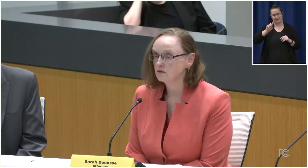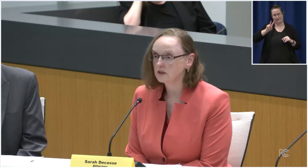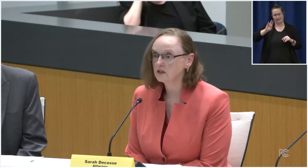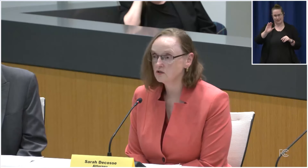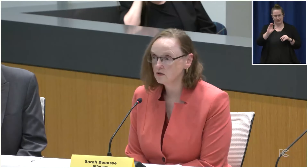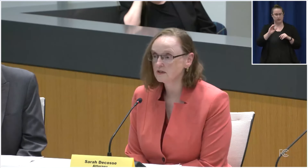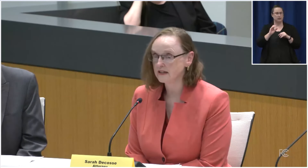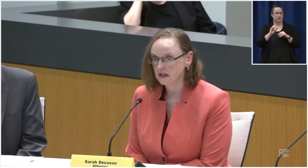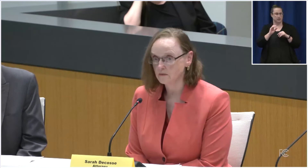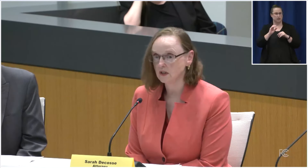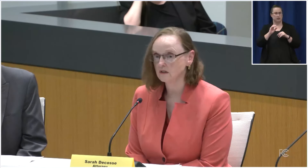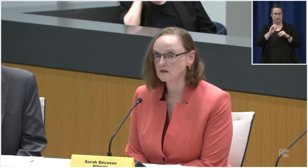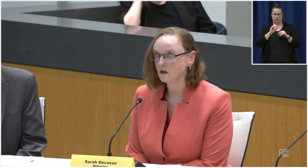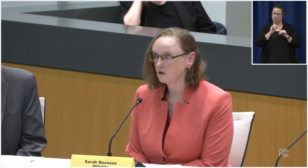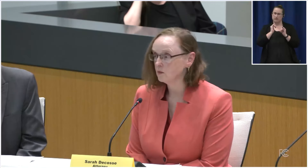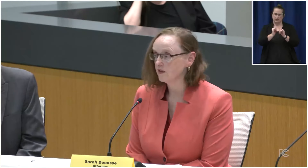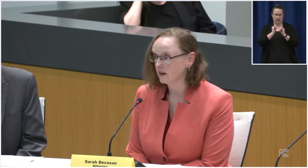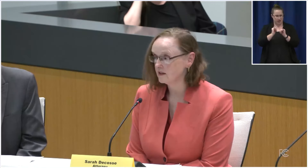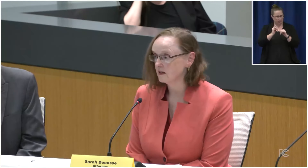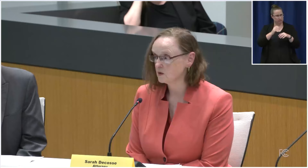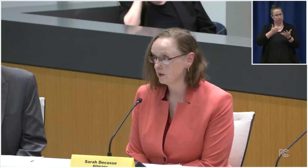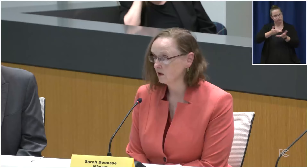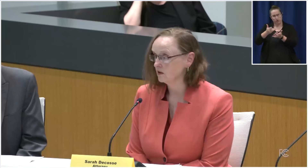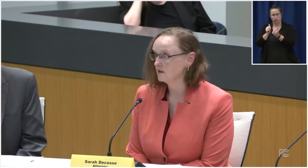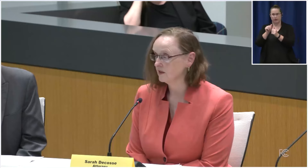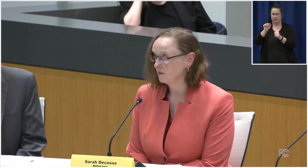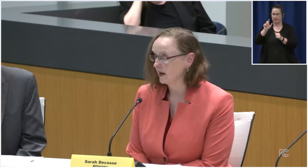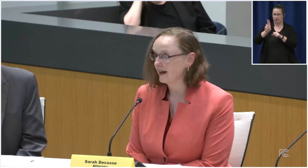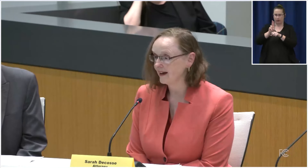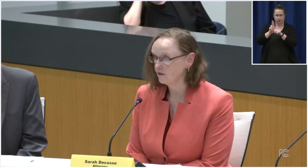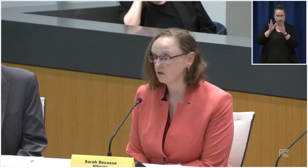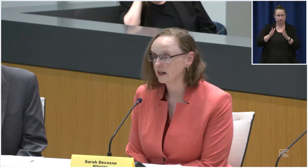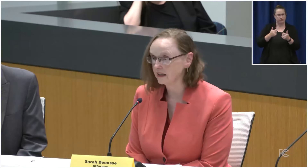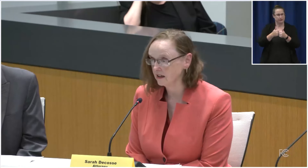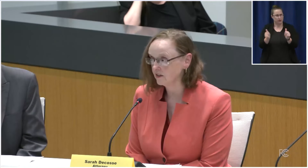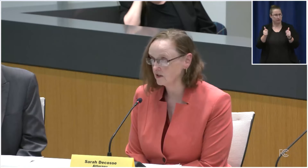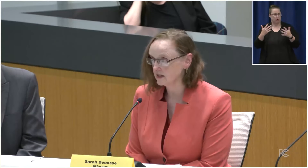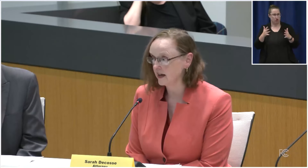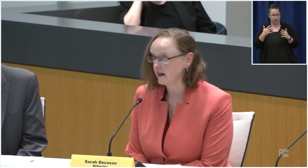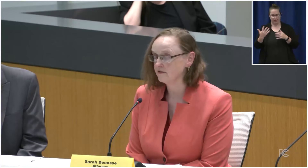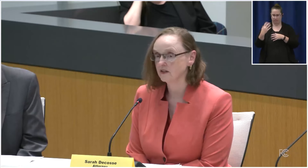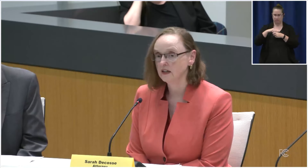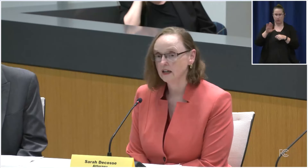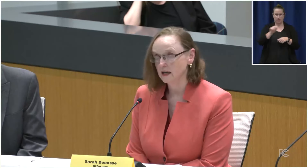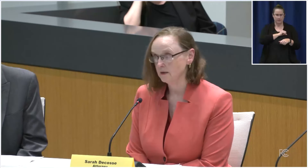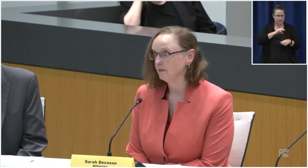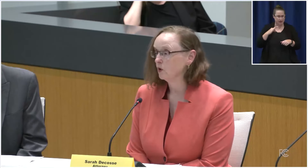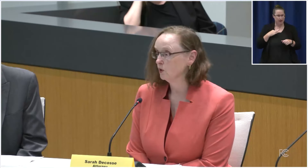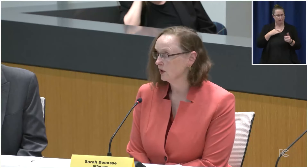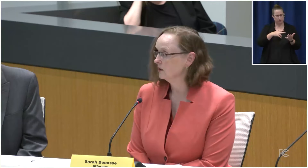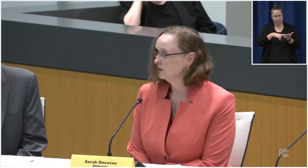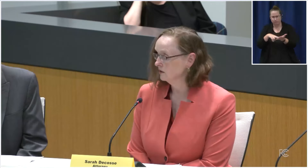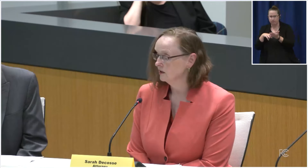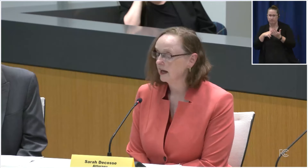RECOMMENDATIONS, OF COURSE WE WOULD ENCOURAGE ANY AGENCIES CONSIDERING THE ADOPTION OF A DVC LINE TO